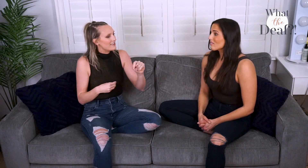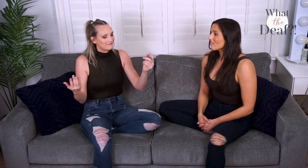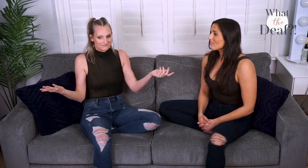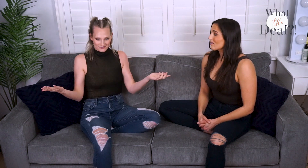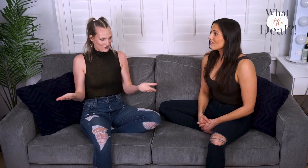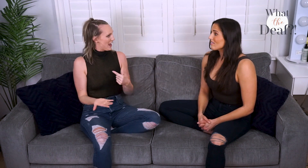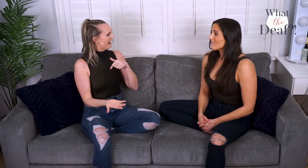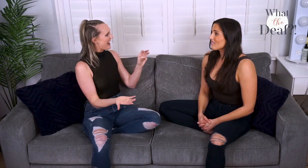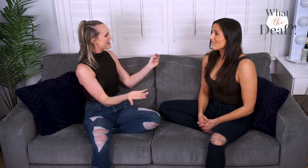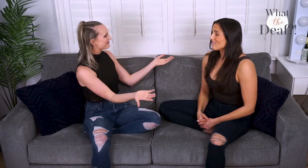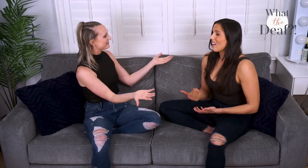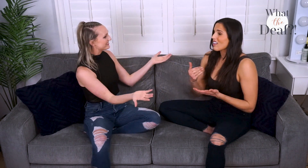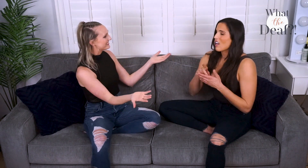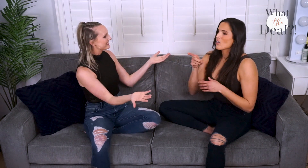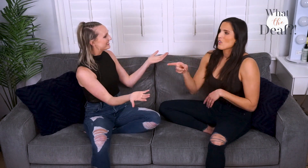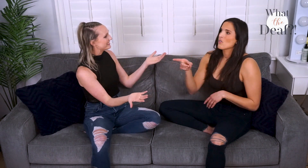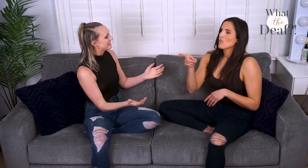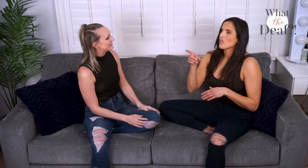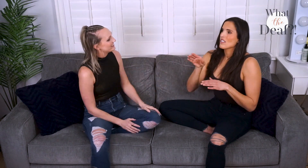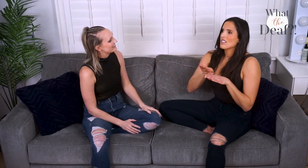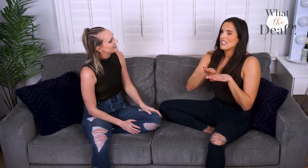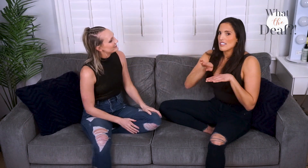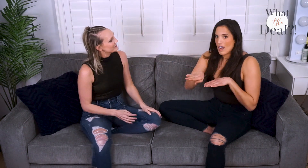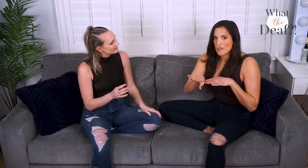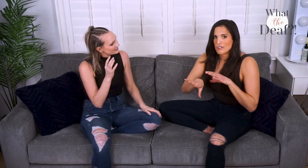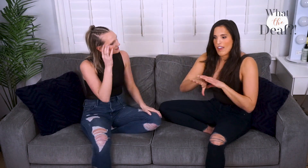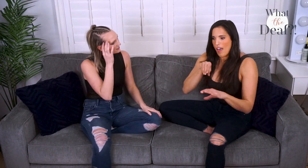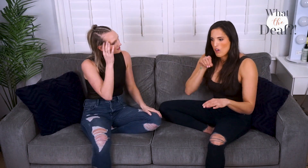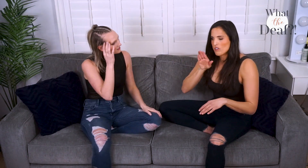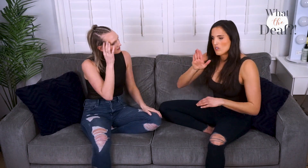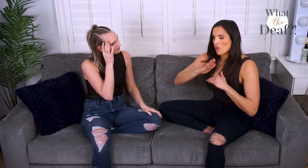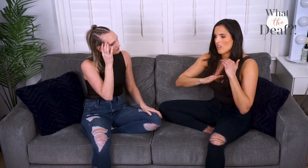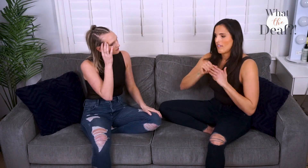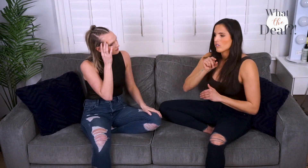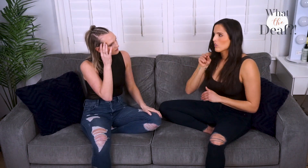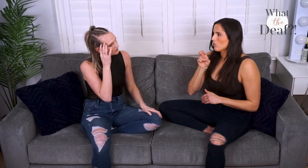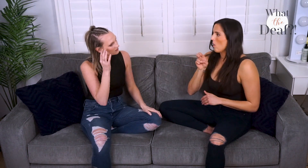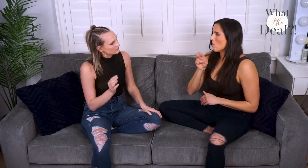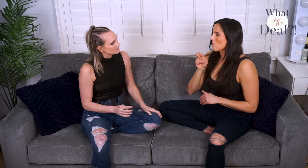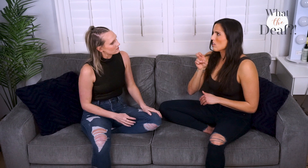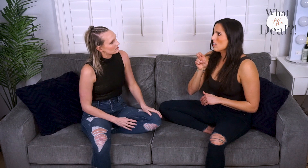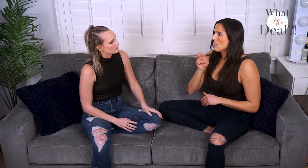and here I am. And again, Carly, you're the type of person that steps out of your comfort zone,